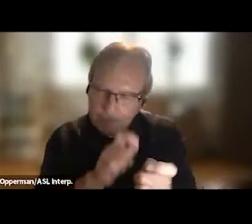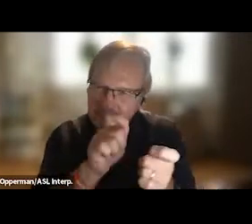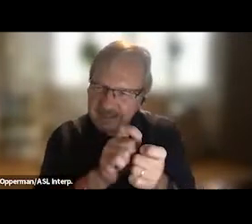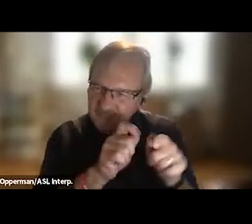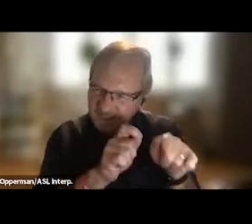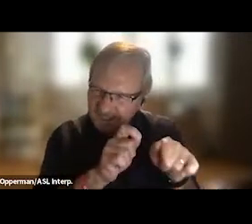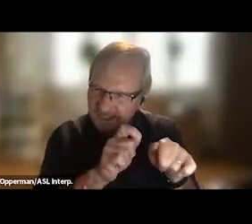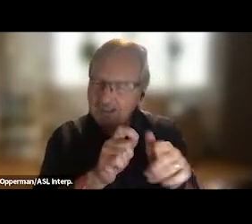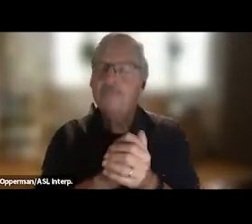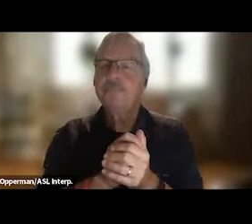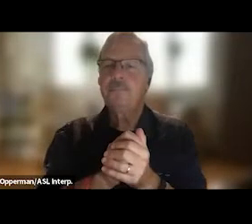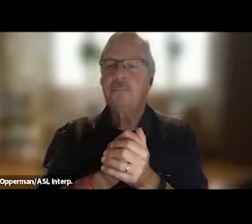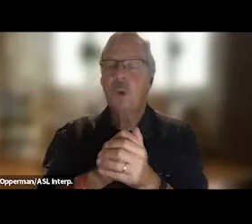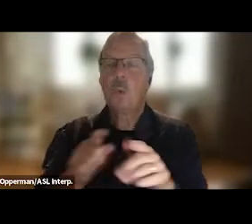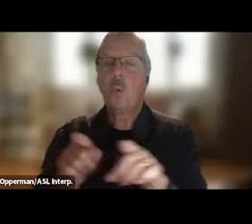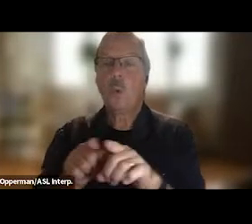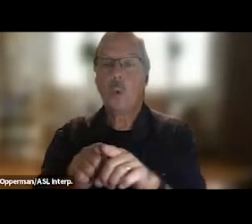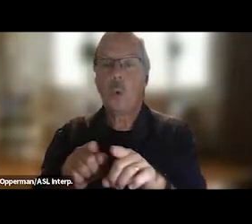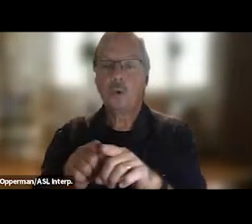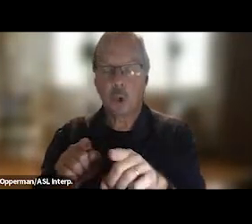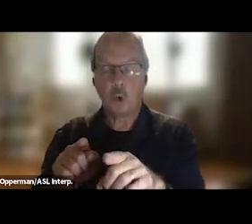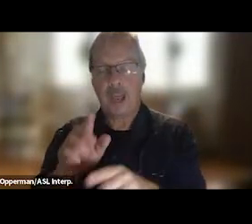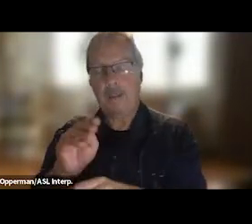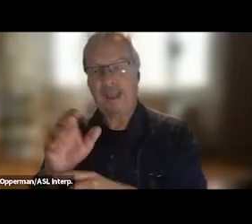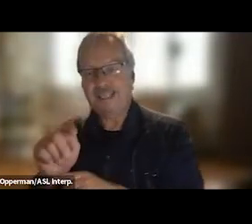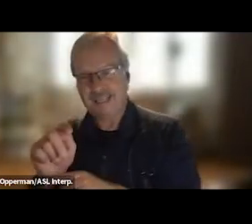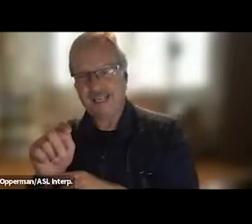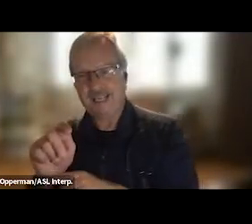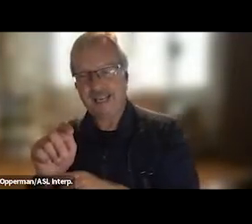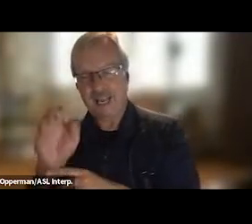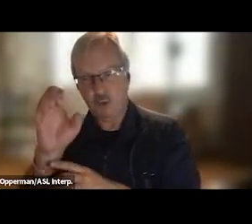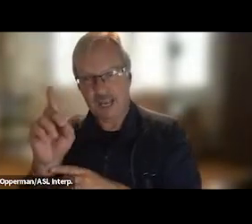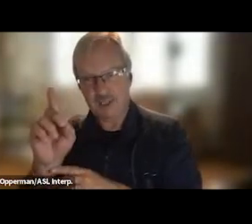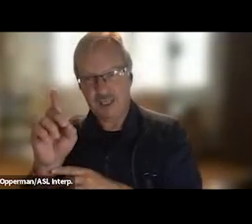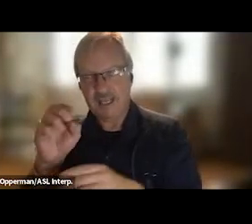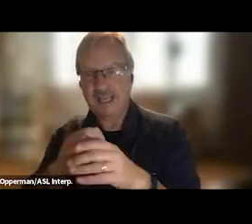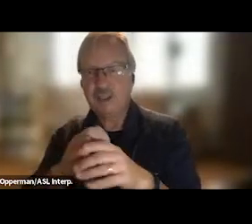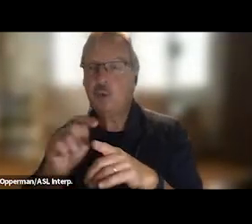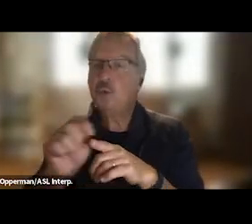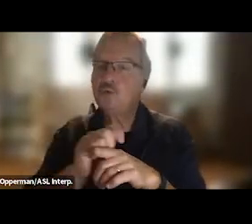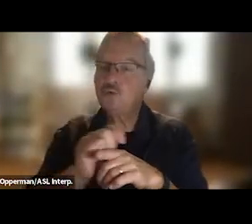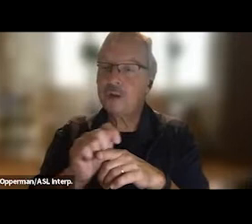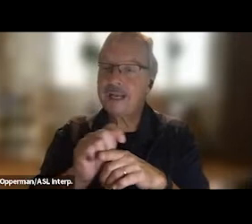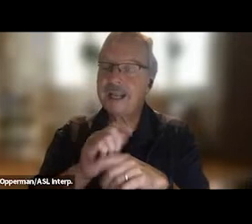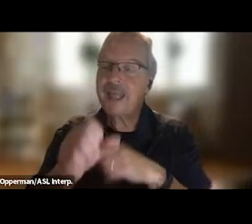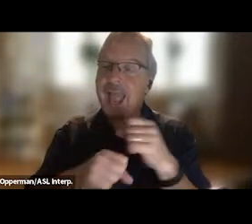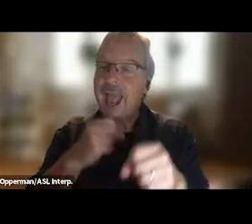And we also incorporated MAT education and training into the Department of Corrections' annual training program as well,